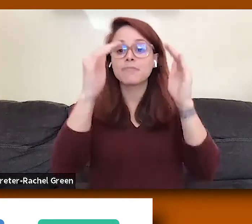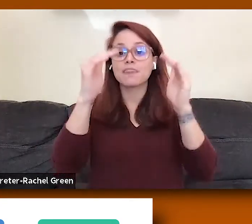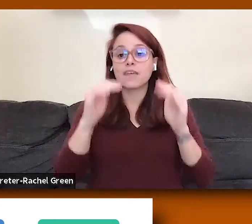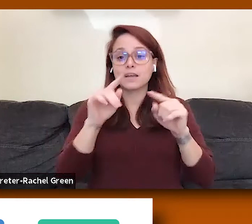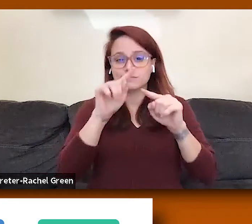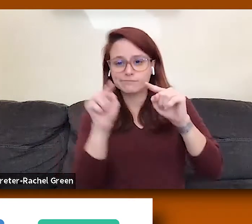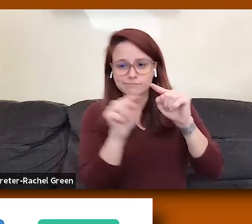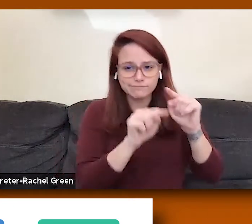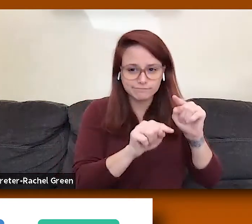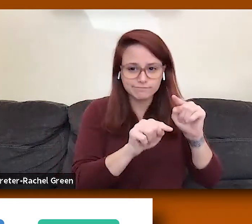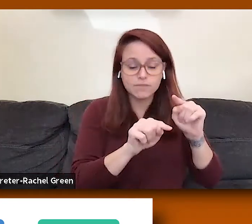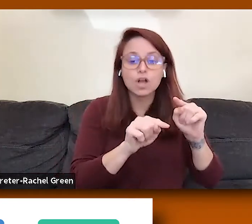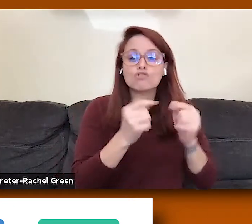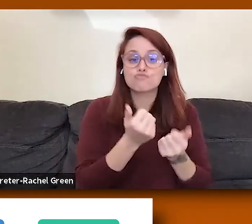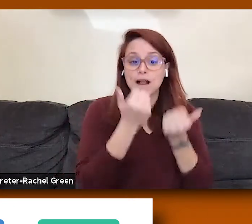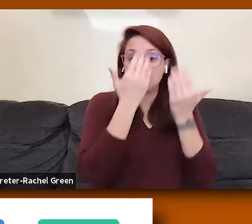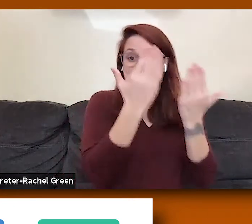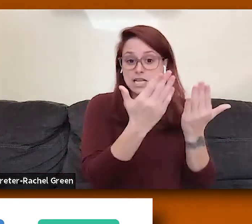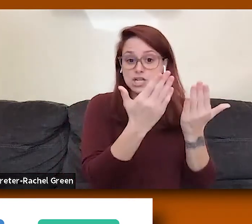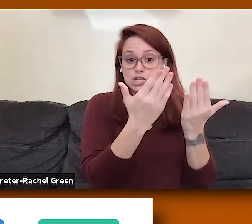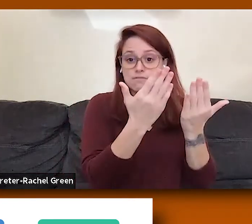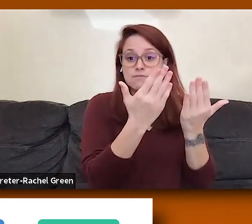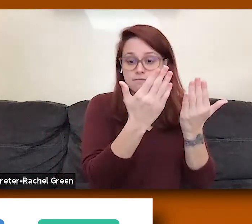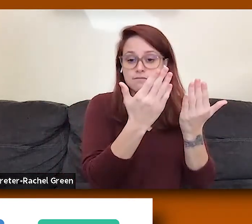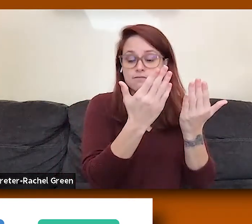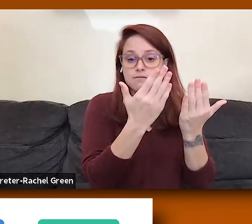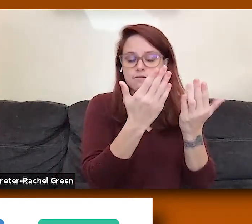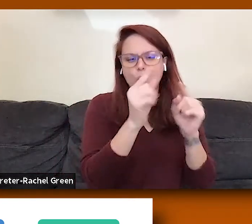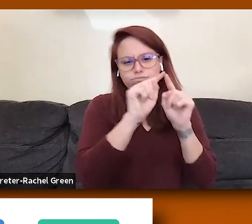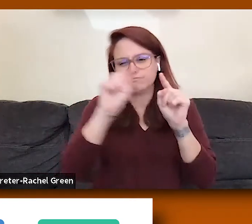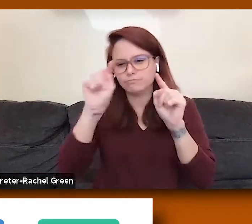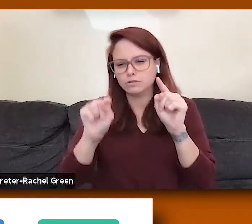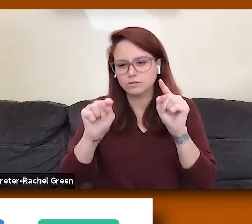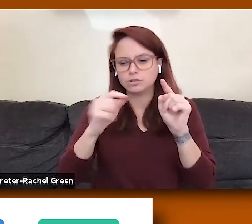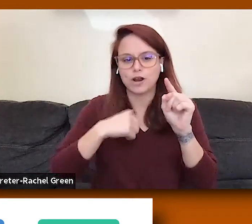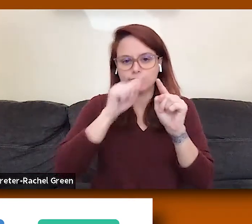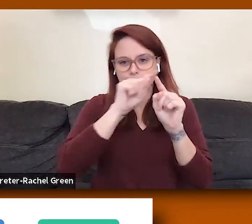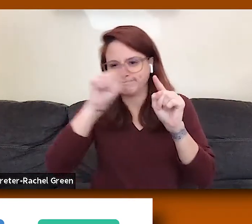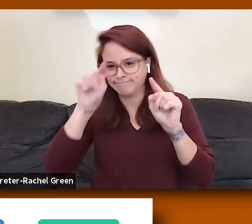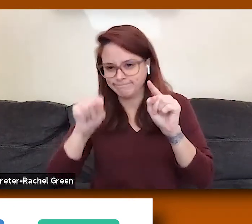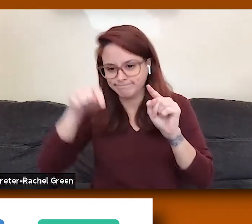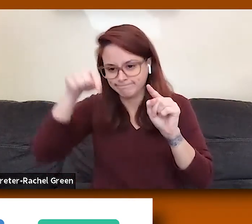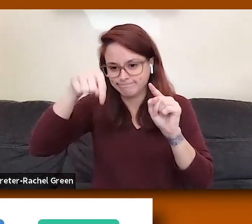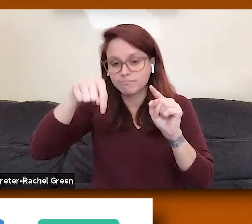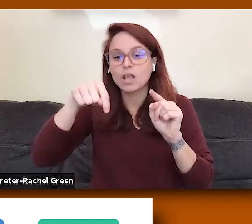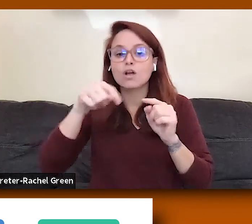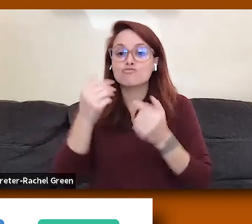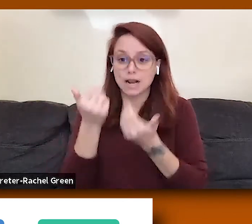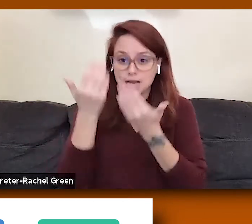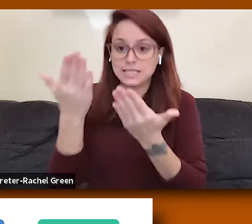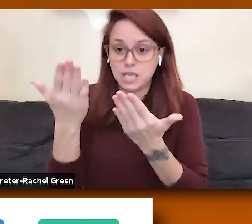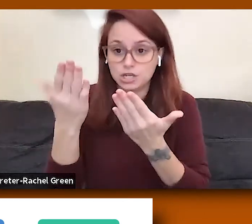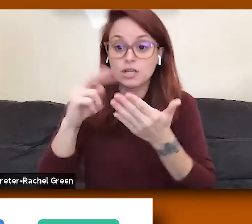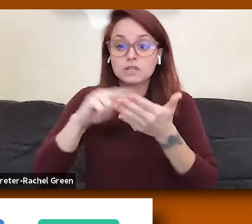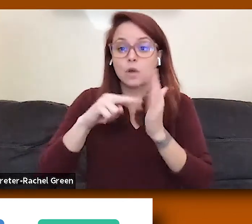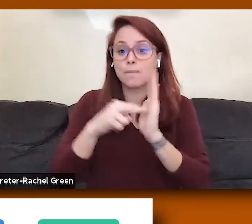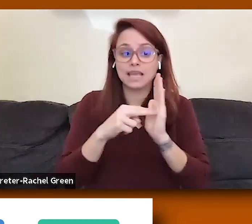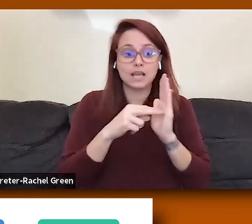Then we move into the recommendation phase. This is where deciding officials review everything from the reviewers